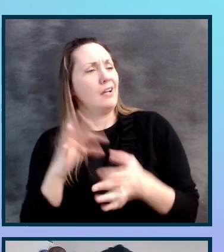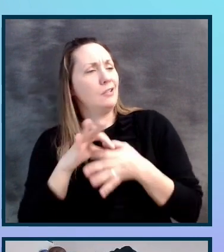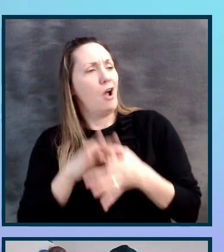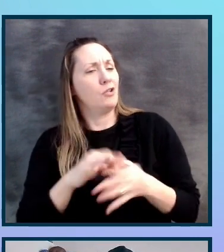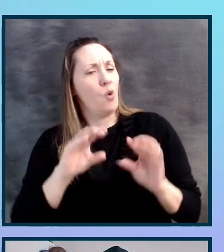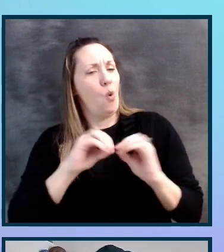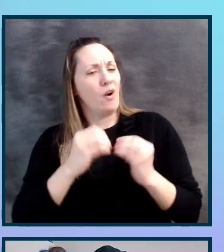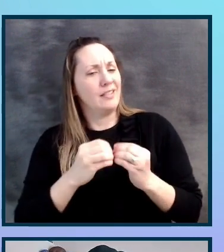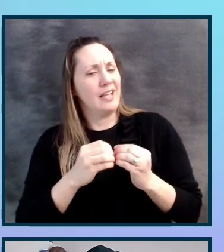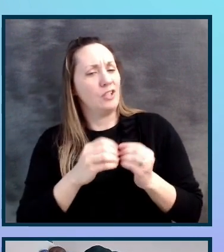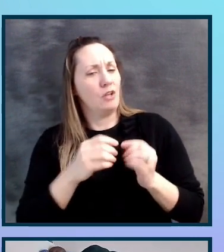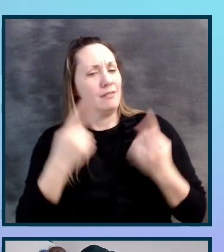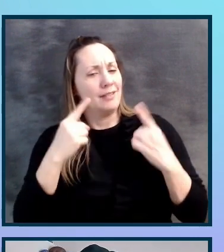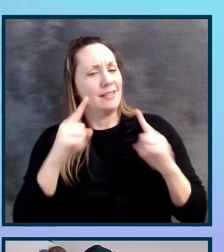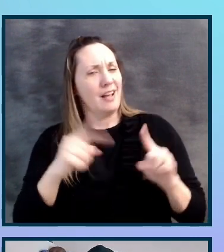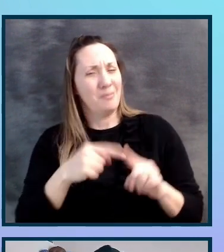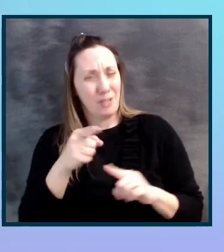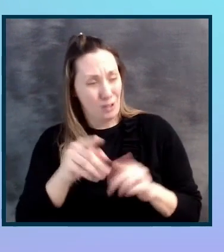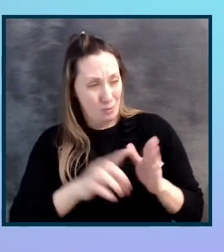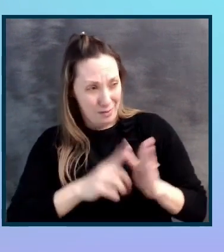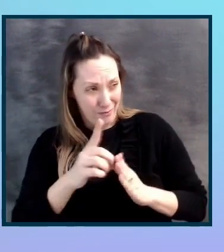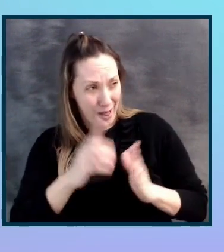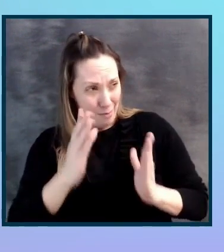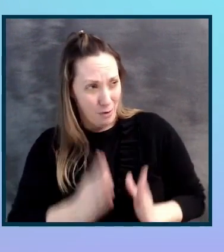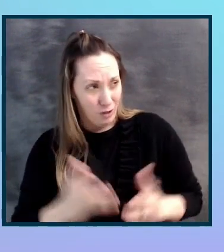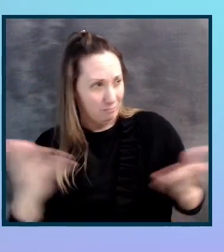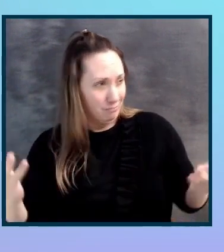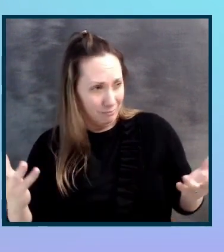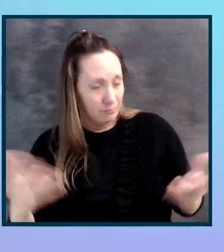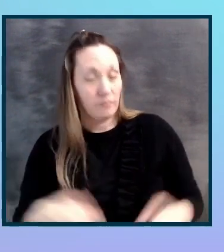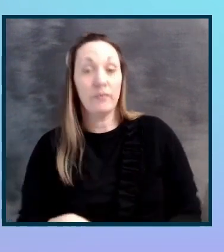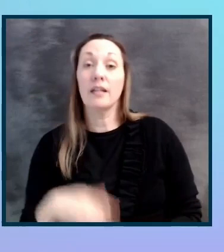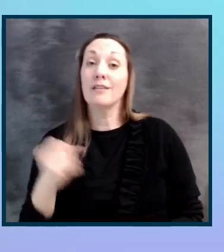but you're a developer, you've done developer talks before." And you're right.